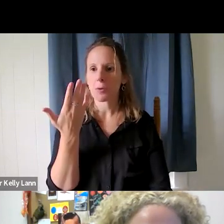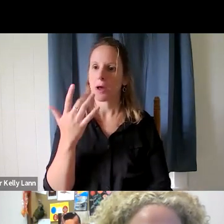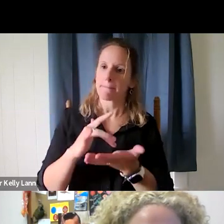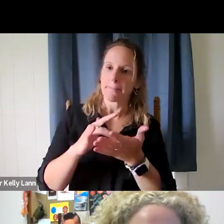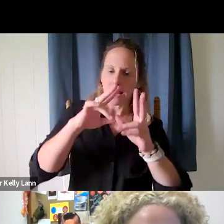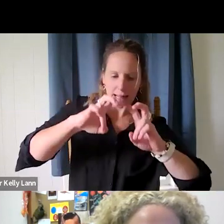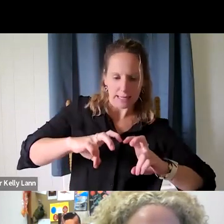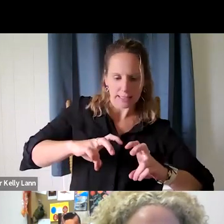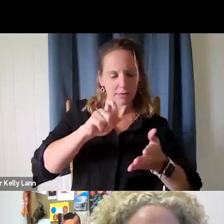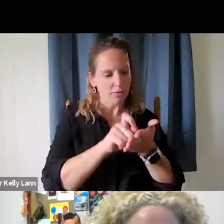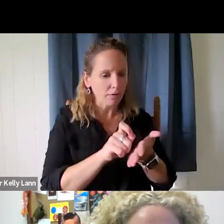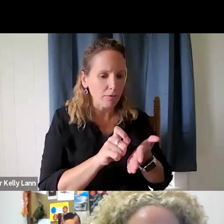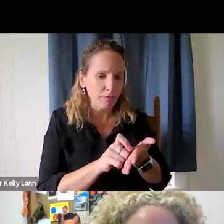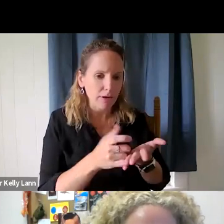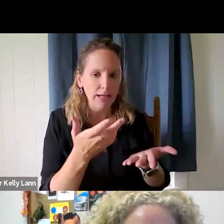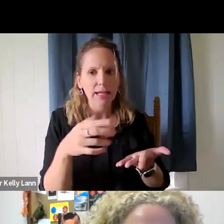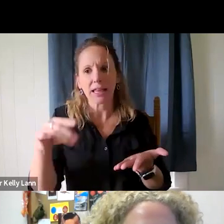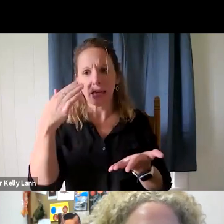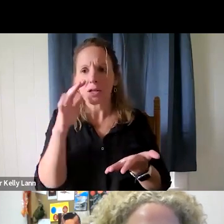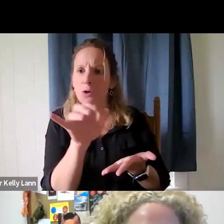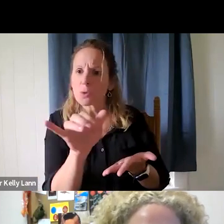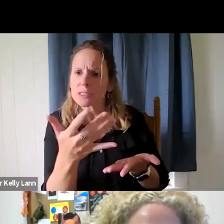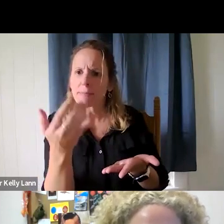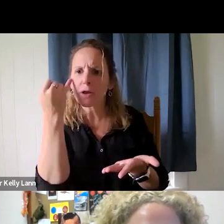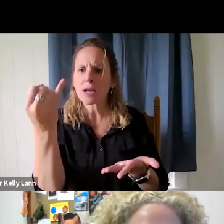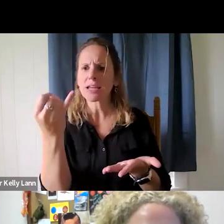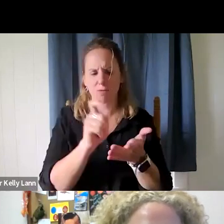we're writing, sort of like you guys do, we're writing the story of the person.